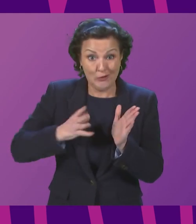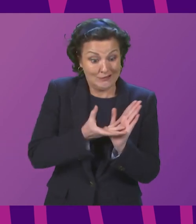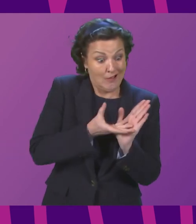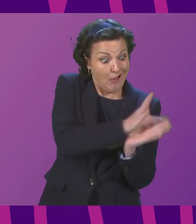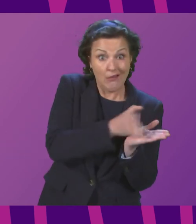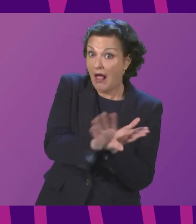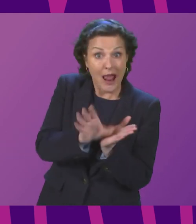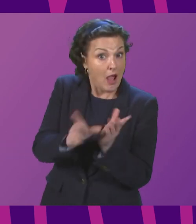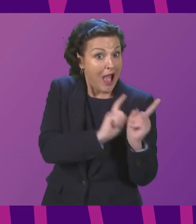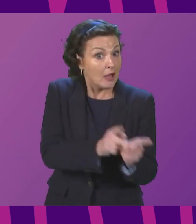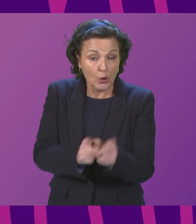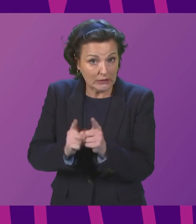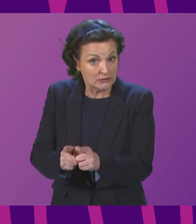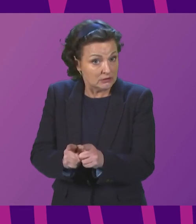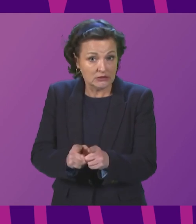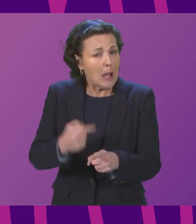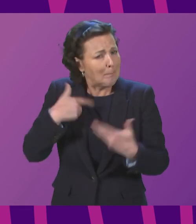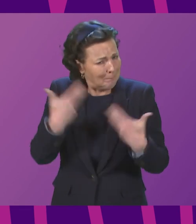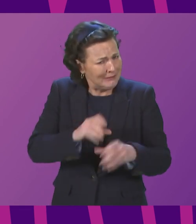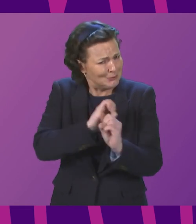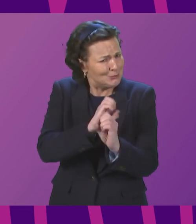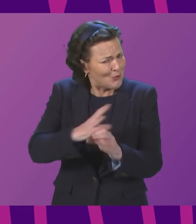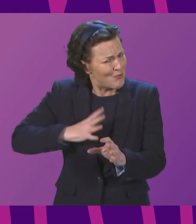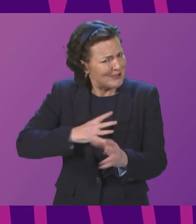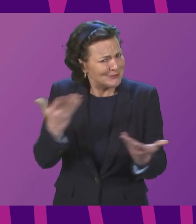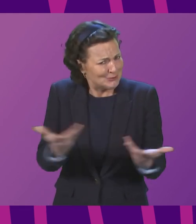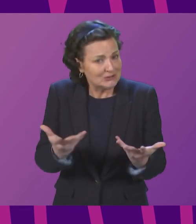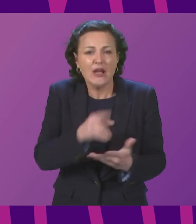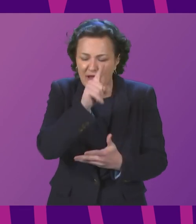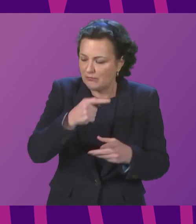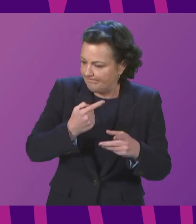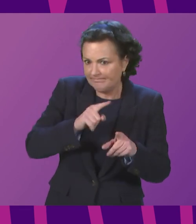accounts as soon as possible. I have covered all that today. However, we continue to consult